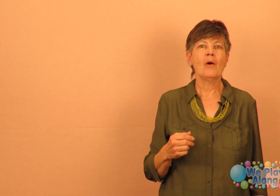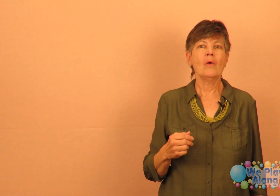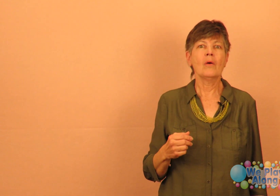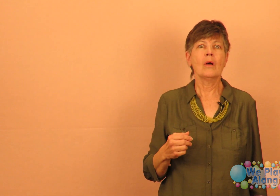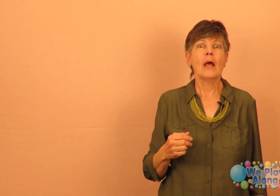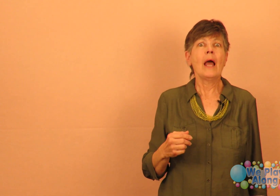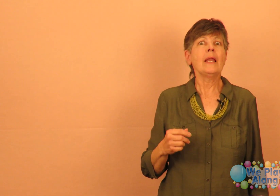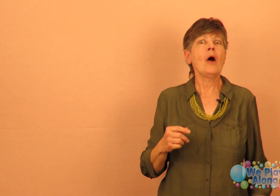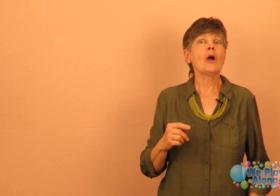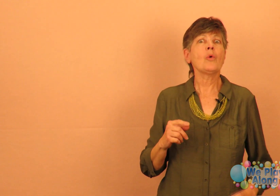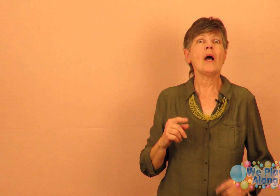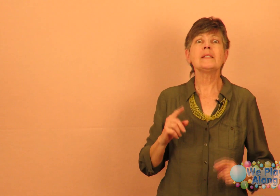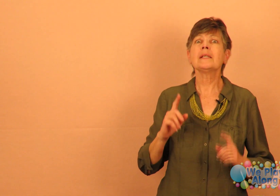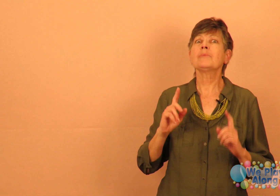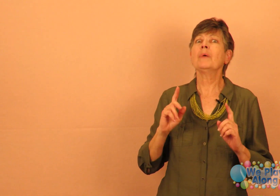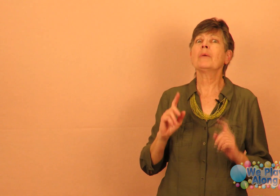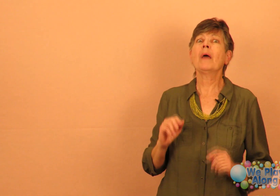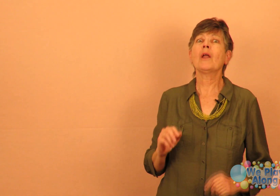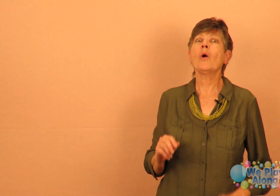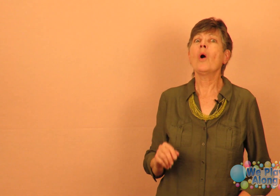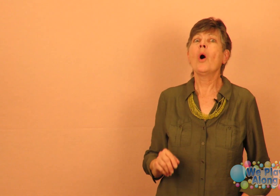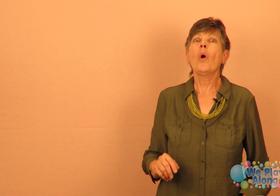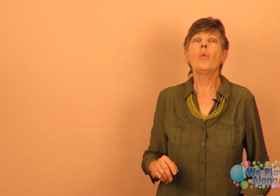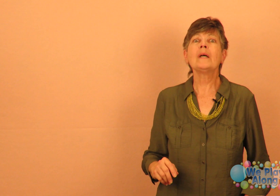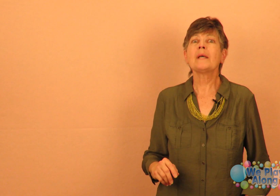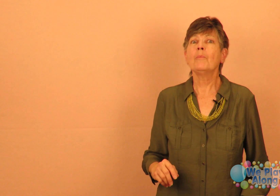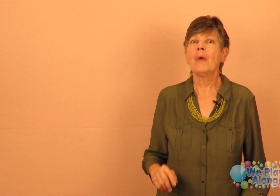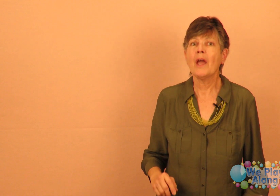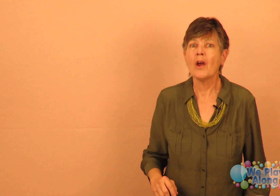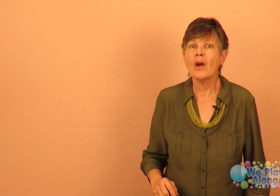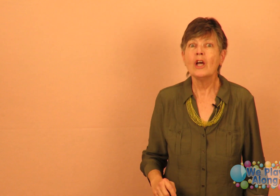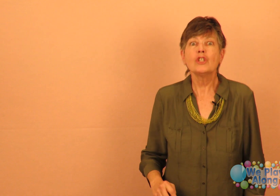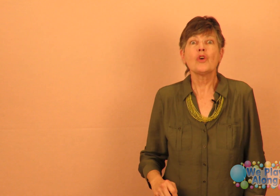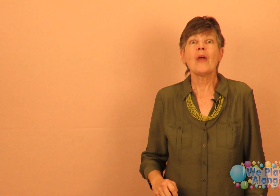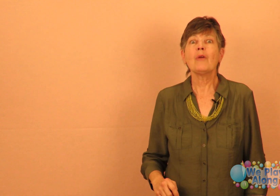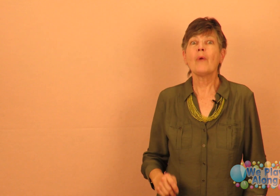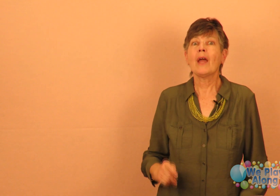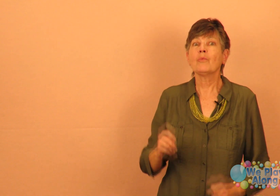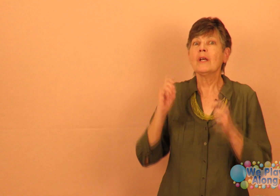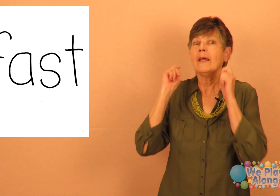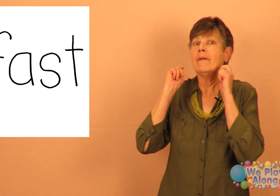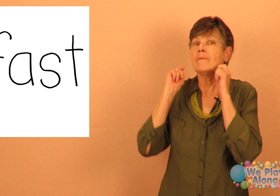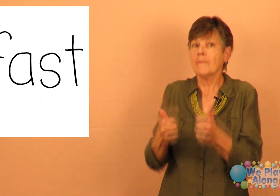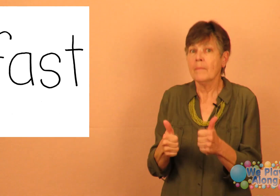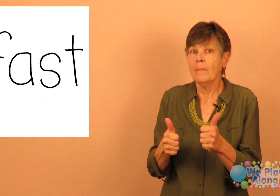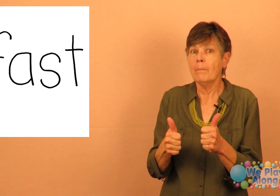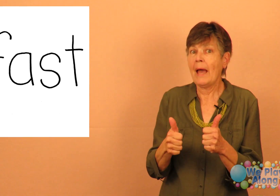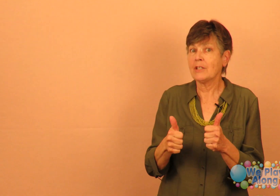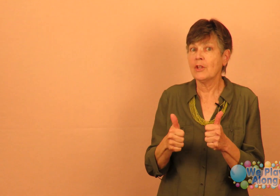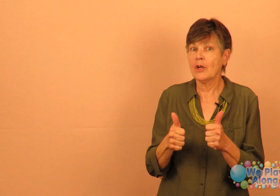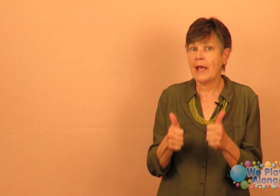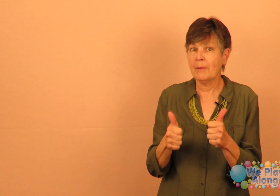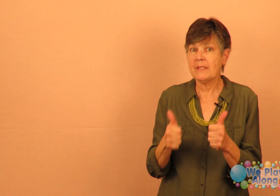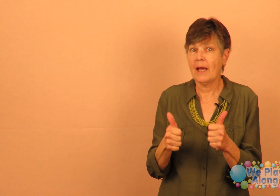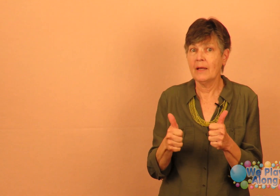now across this big meadow was a bear so they ran really back to their campsite